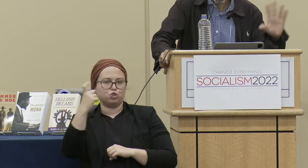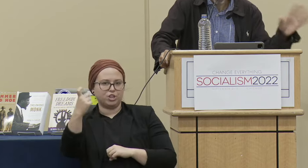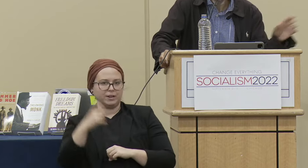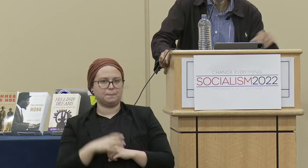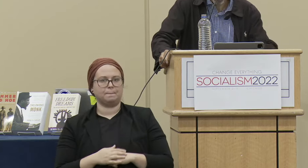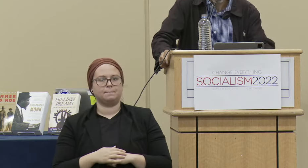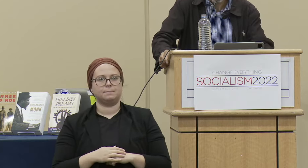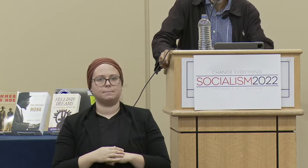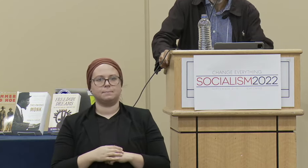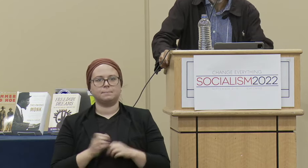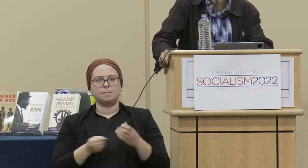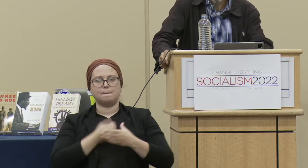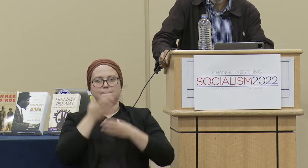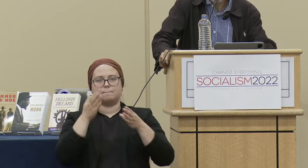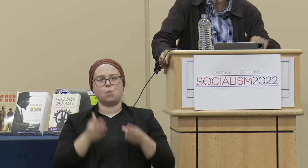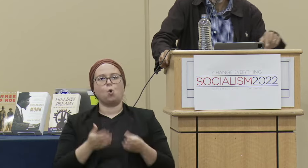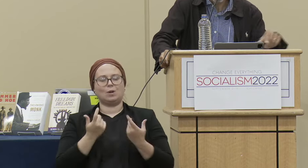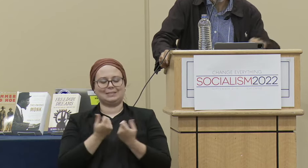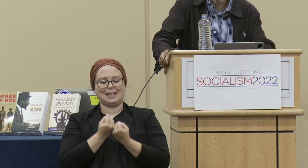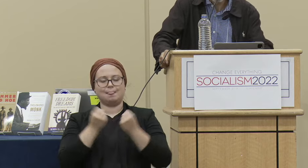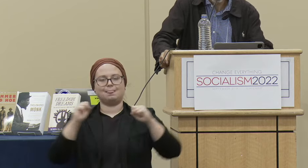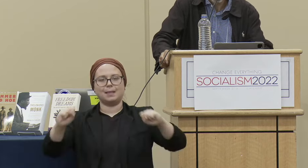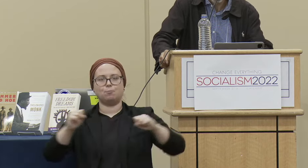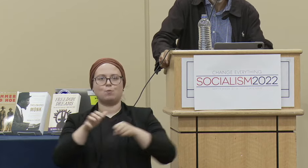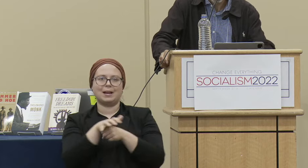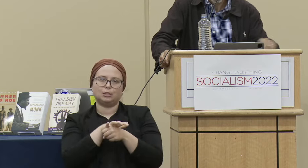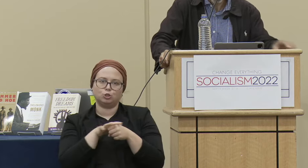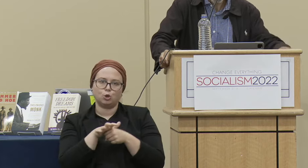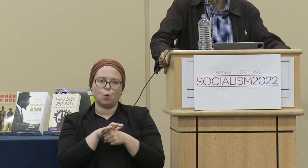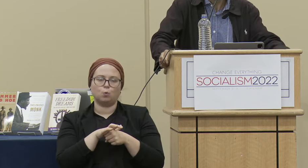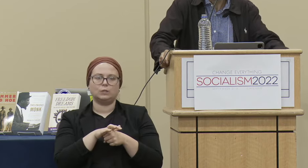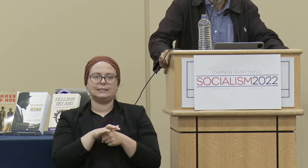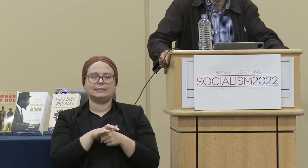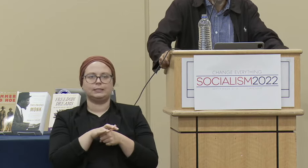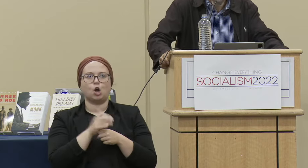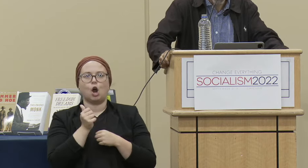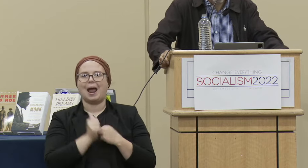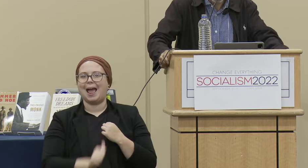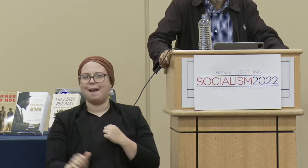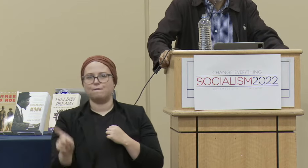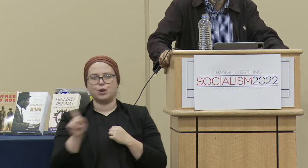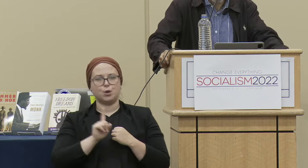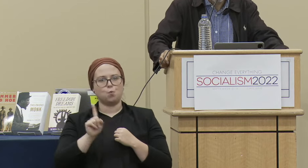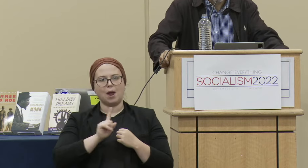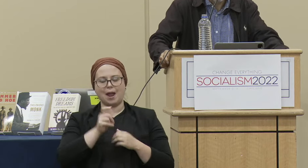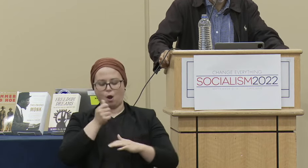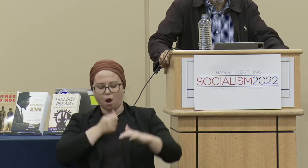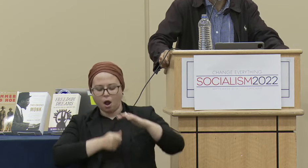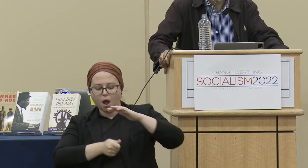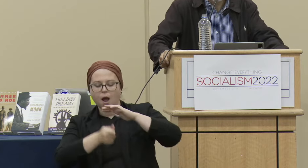is no dream. The marooned poets in liberated zones are